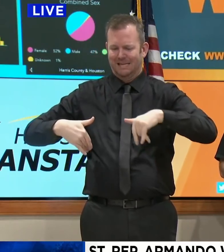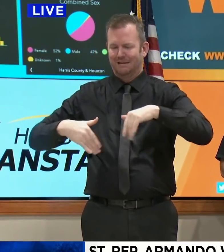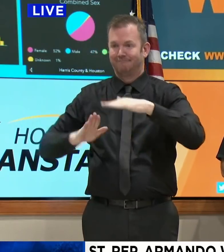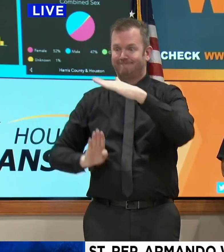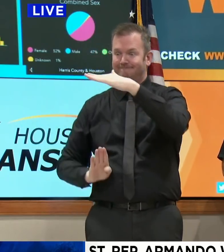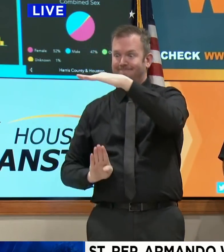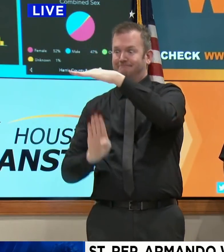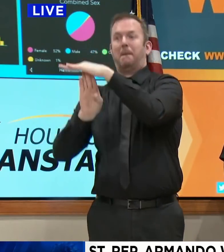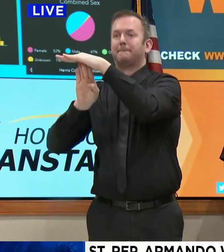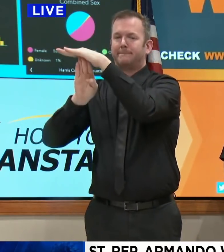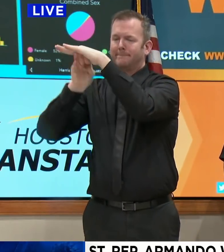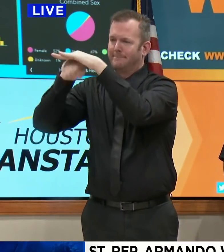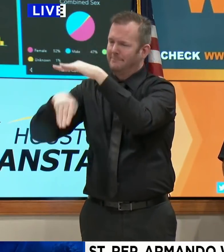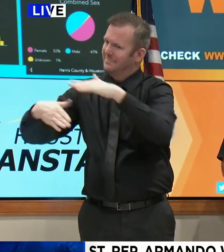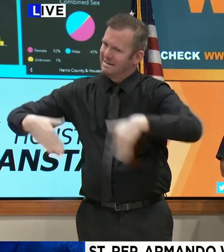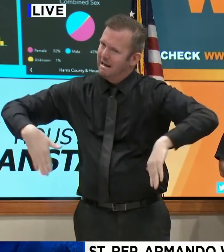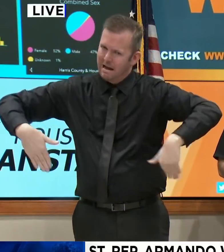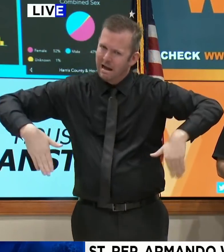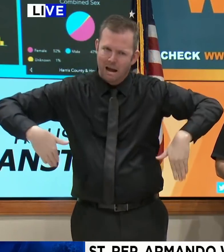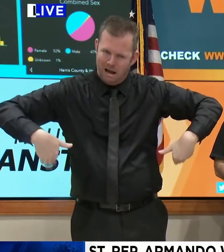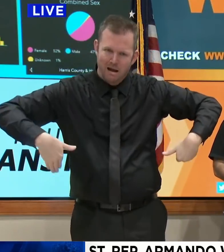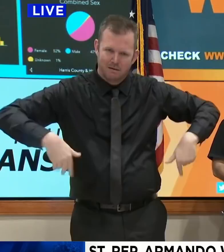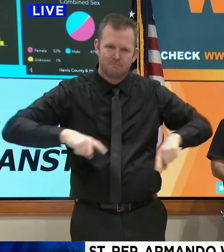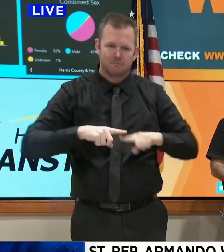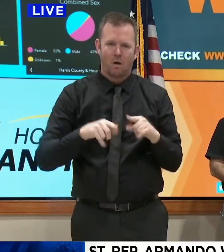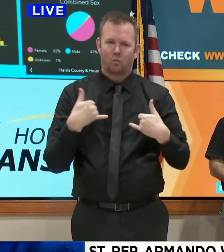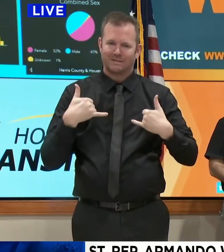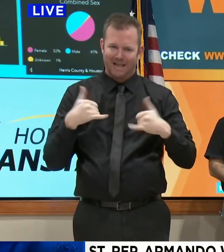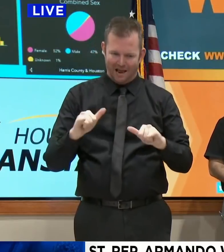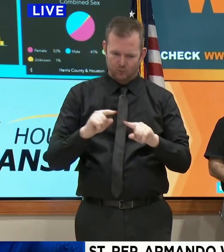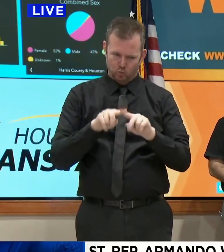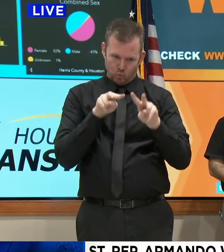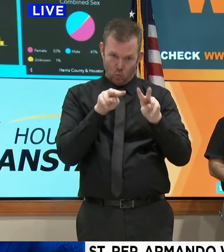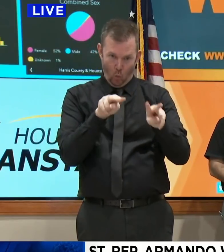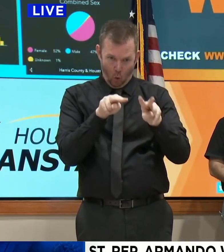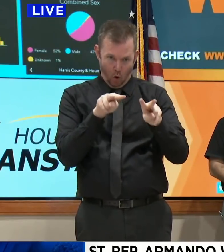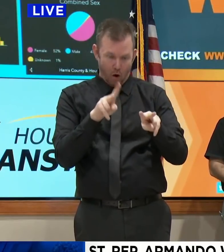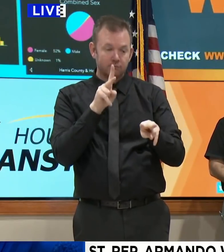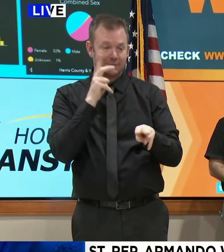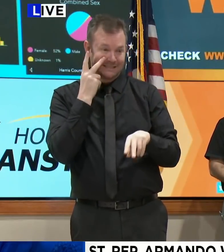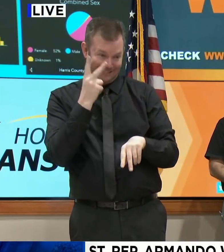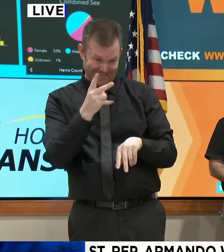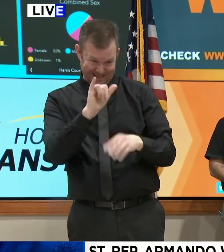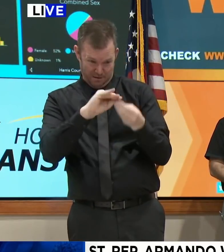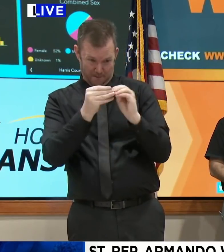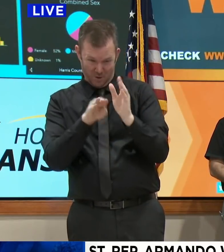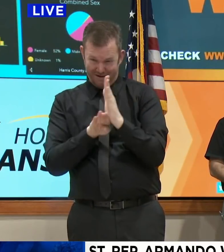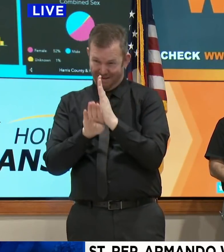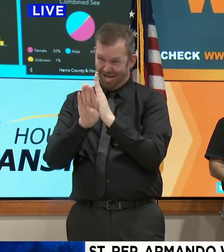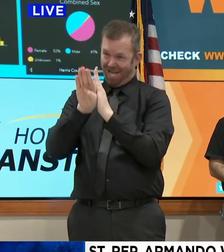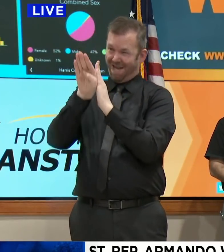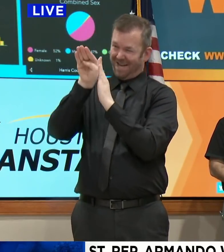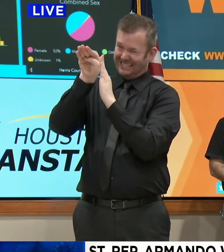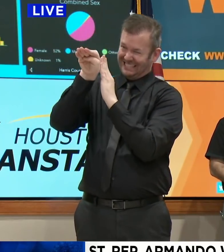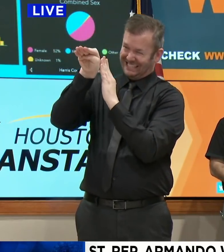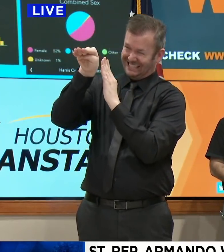higher the risk that those case counts are going to go up counts are going to go up we’ve not reached the peak yet we’ve not reached the peak yet we have and it may still come we have and it may still come climb back up the most climb back up the most importantly it may come down